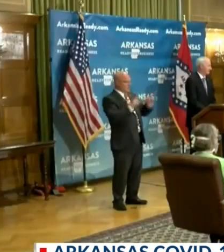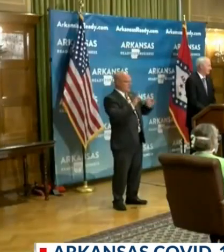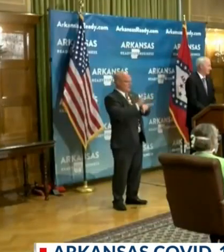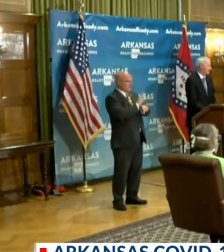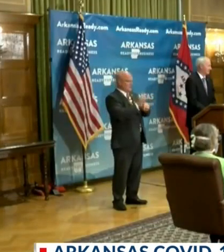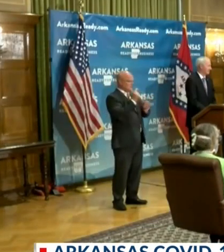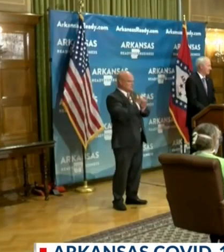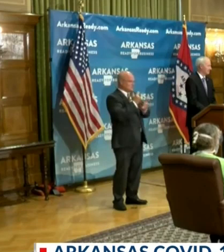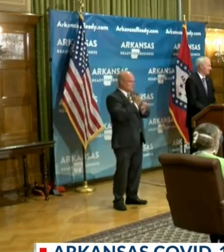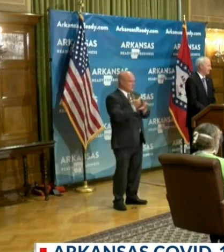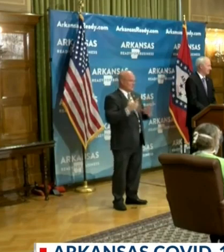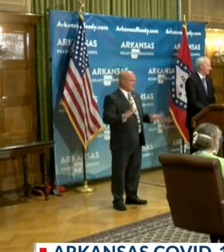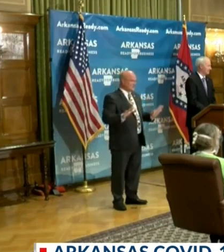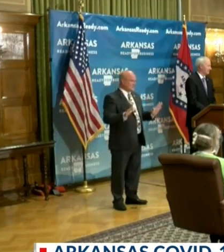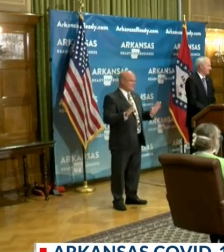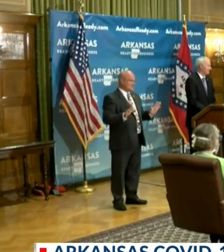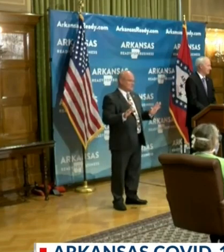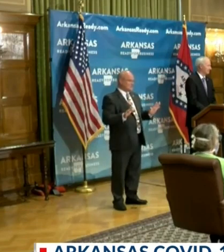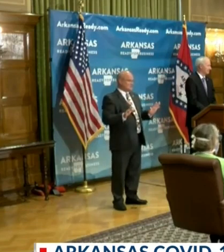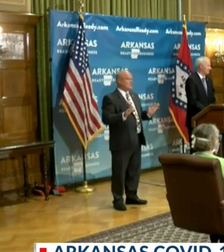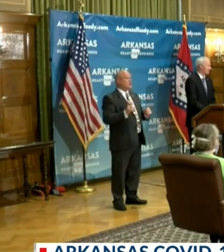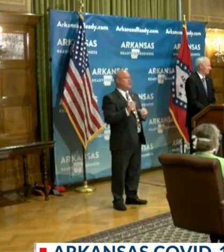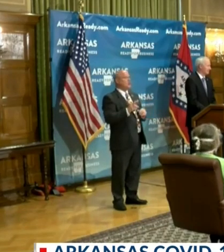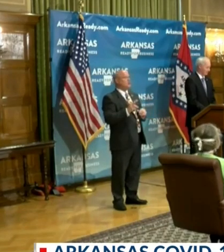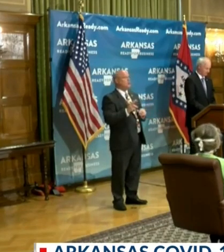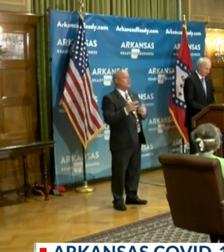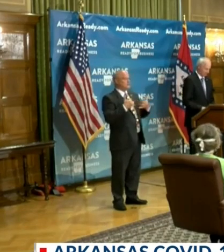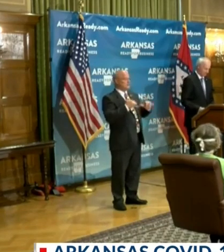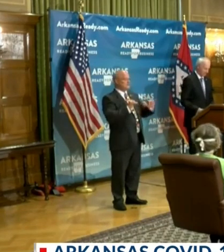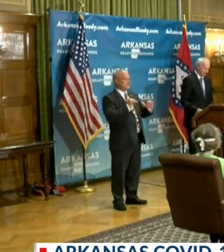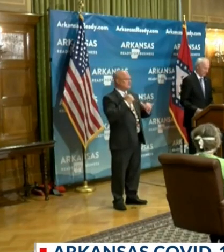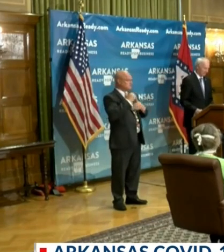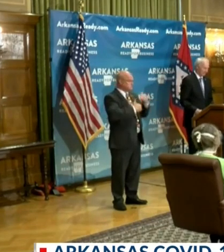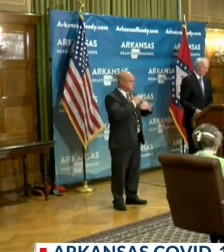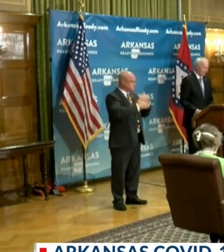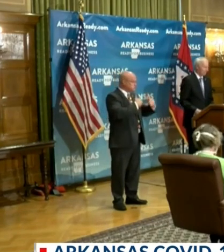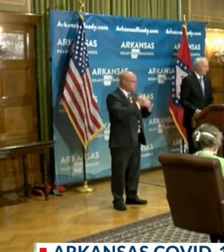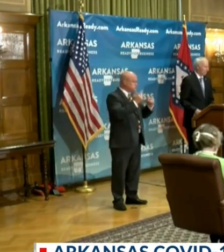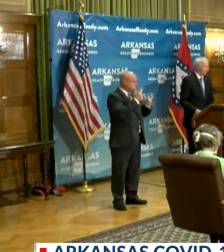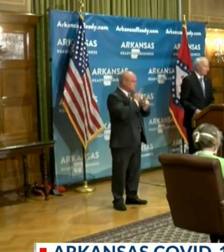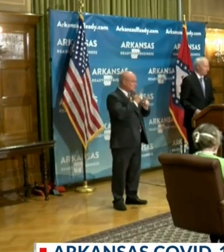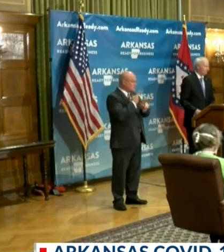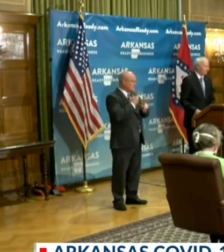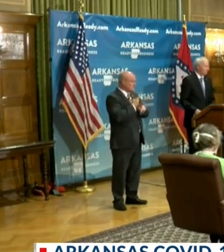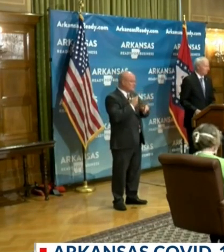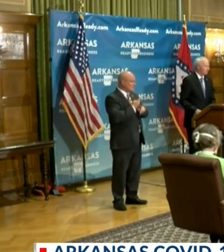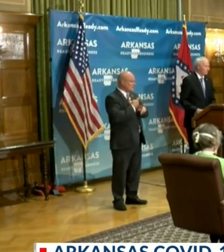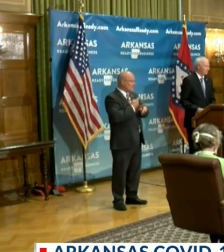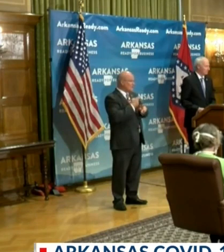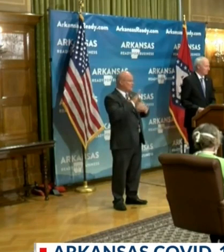TAKE ANY QUESTIONS. HAS THE CDC GONE THROUGH ALL THE APPLICATIONS FOR READY FOR